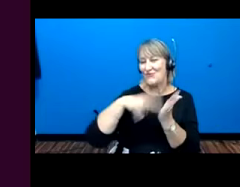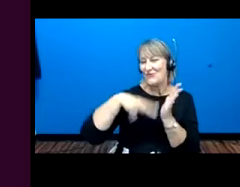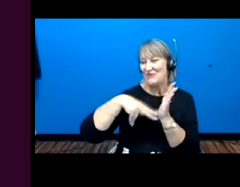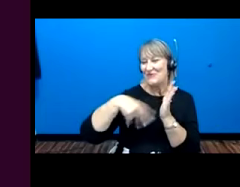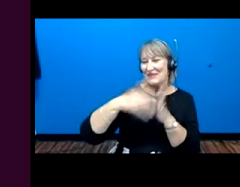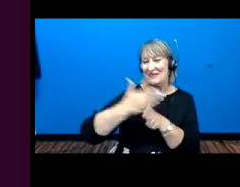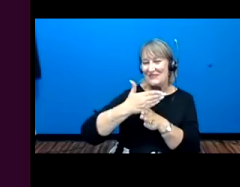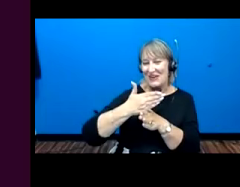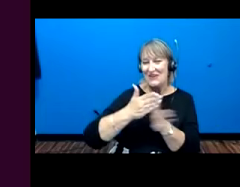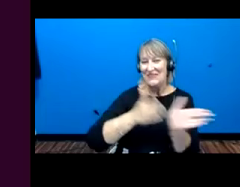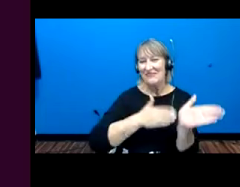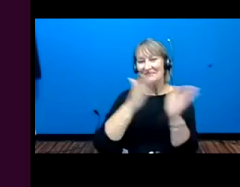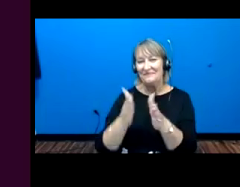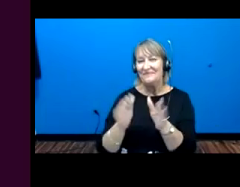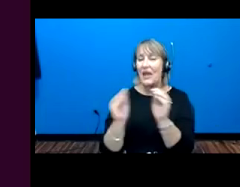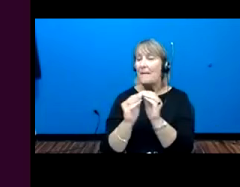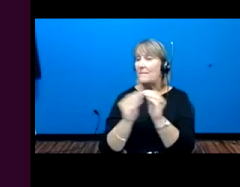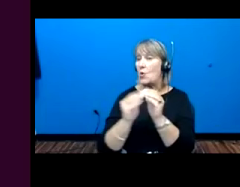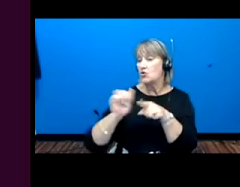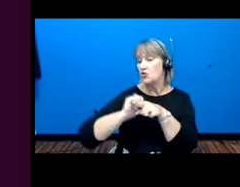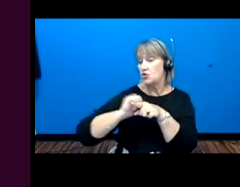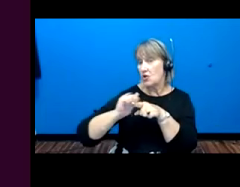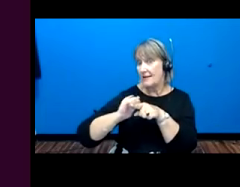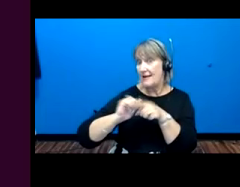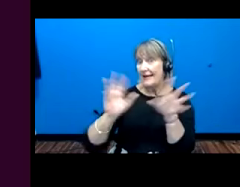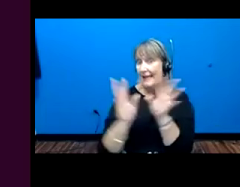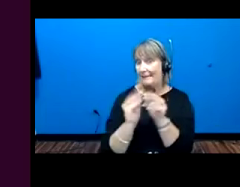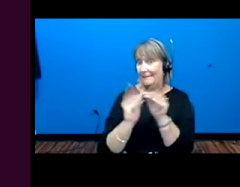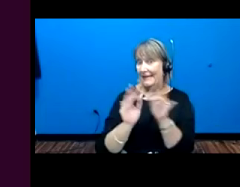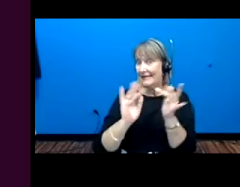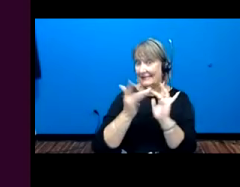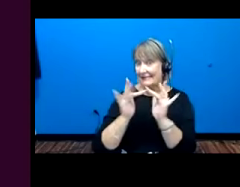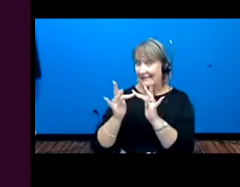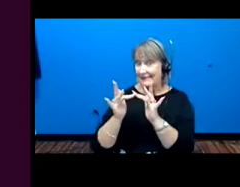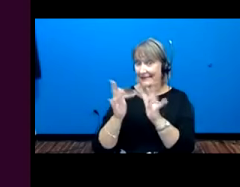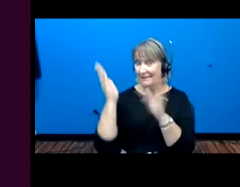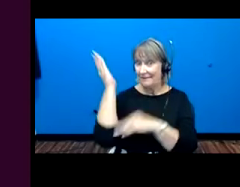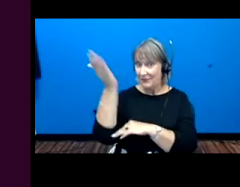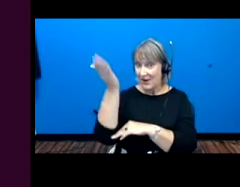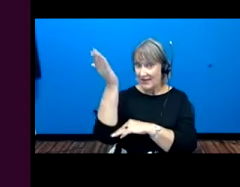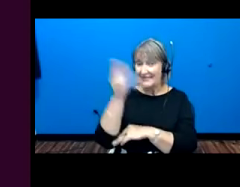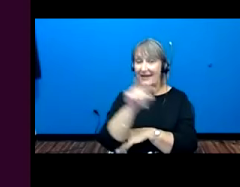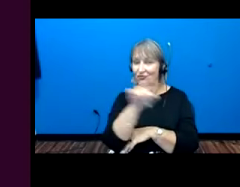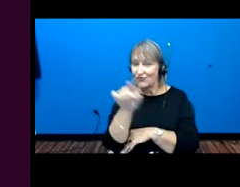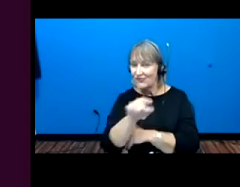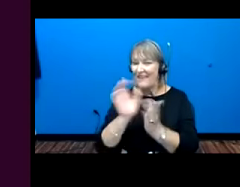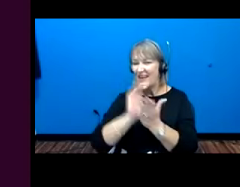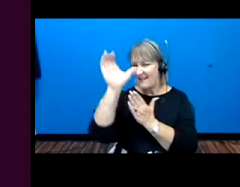More information about webinars and training. So just this webinar is up here. Some of the others that we shared just a moment ago,